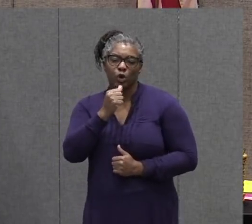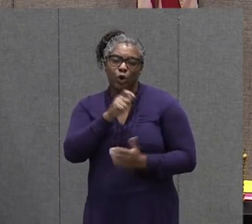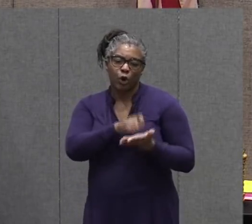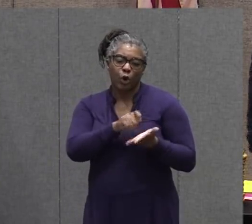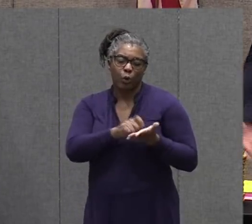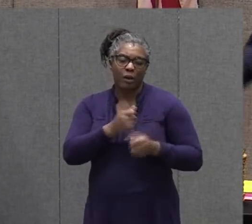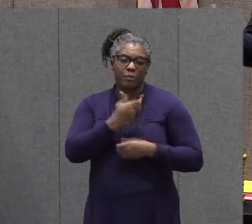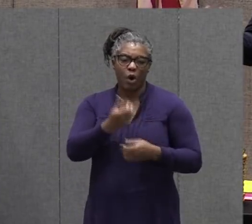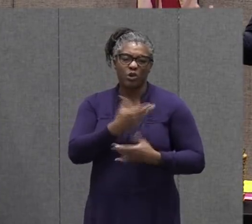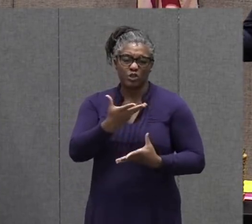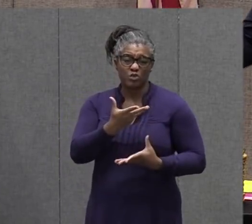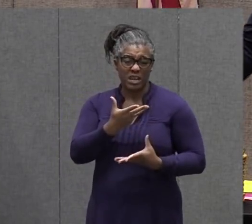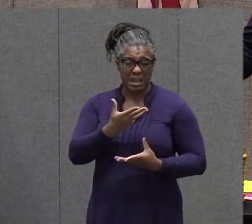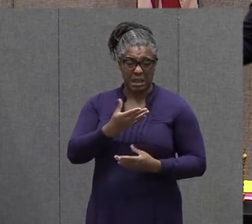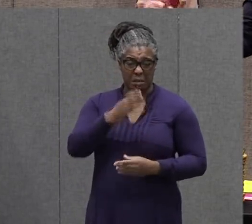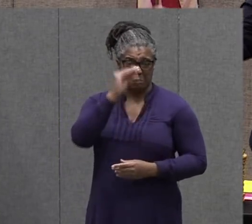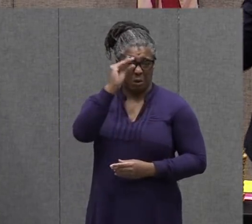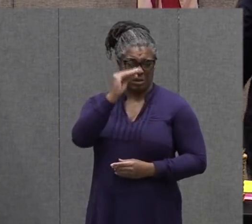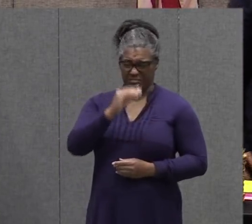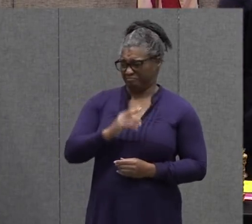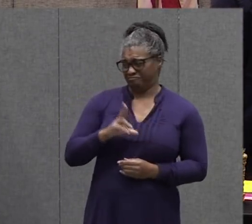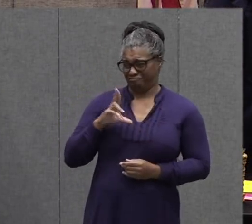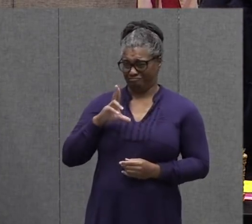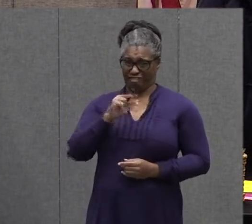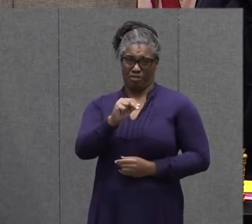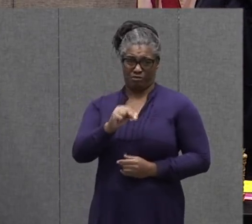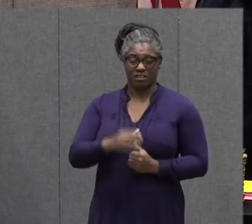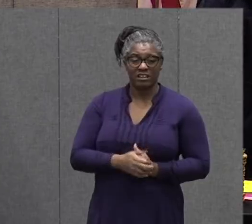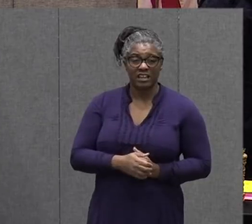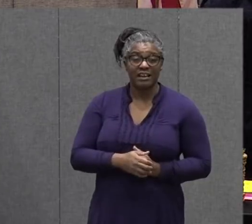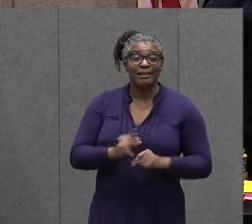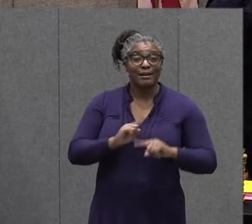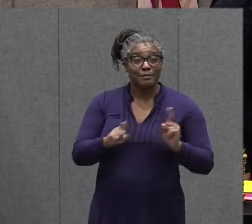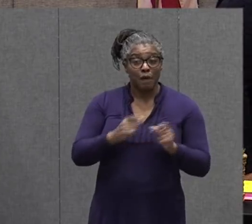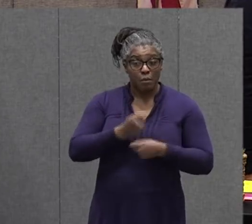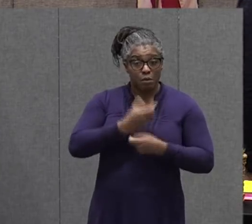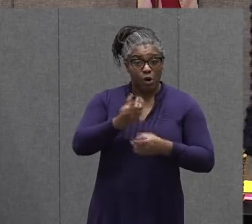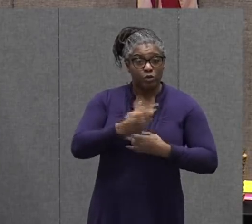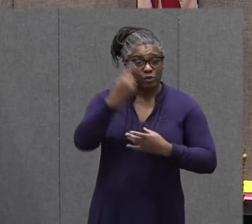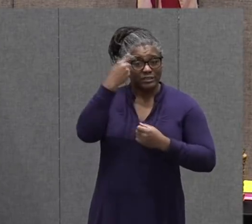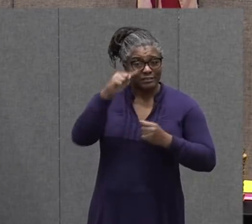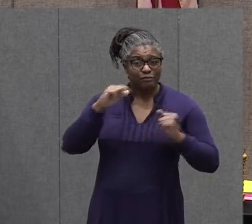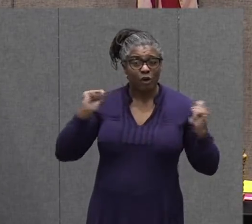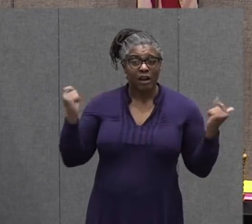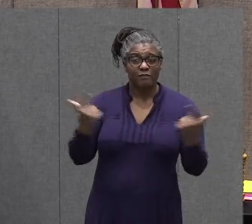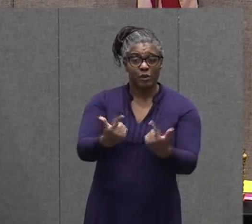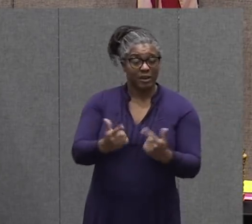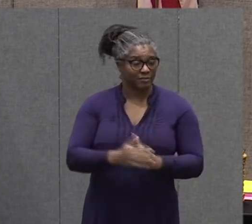and poems and poetry they're for everybody. [Miss Martindale] Right, and that's why I love this book. Love that dog.